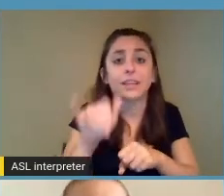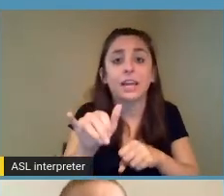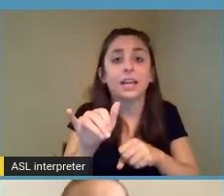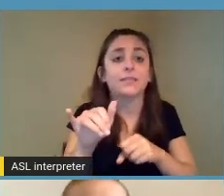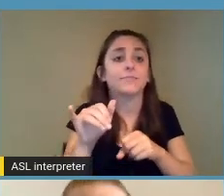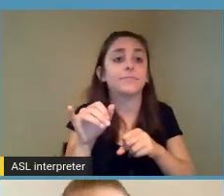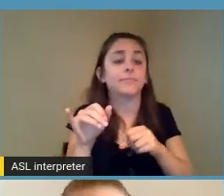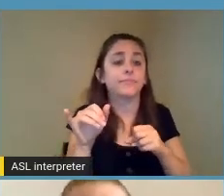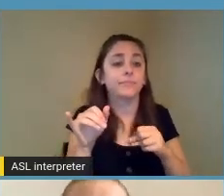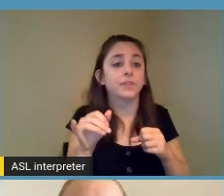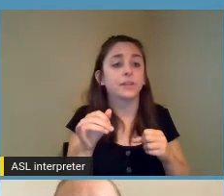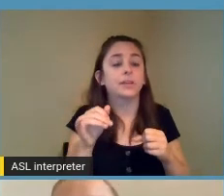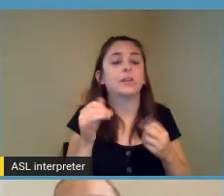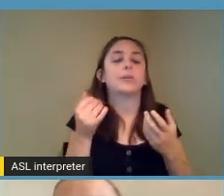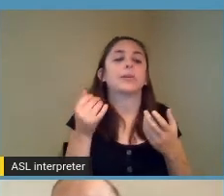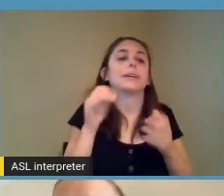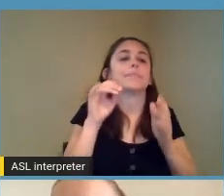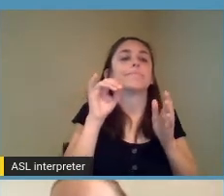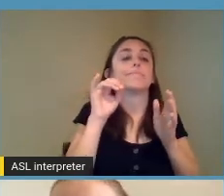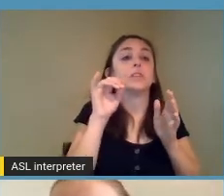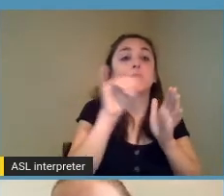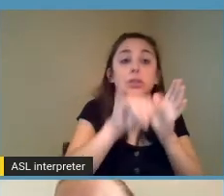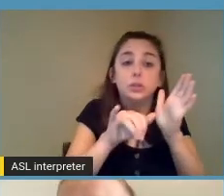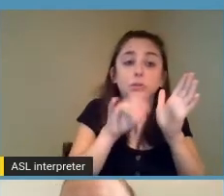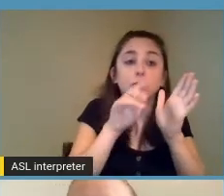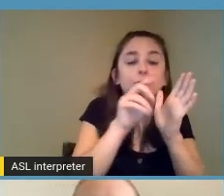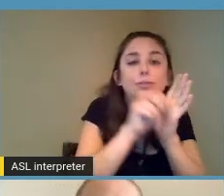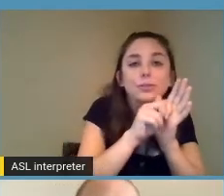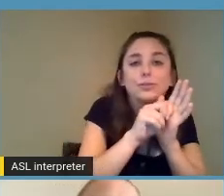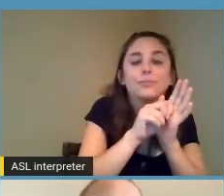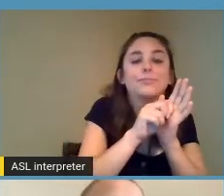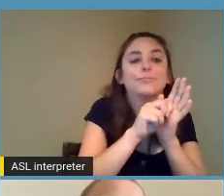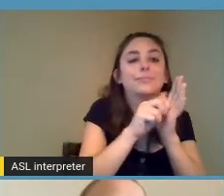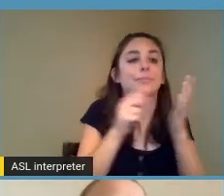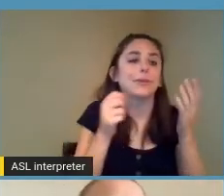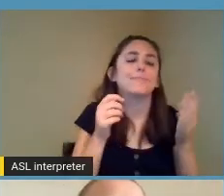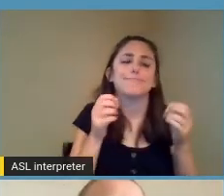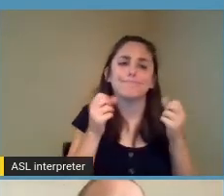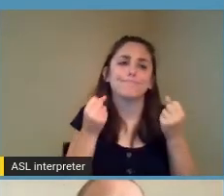probably YouTube it and someone will have done a demo on how to do it with audacity.